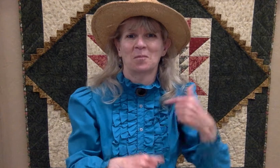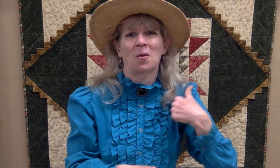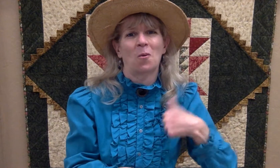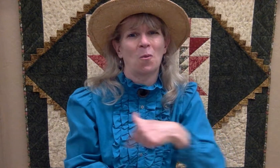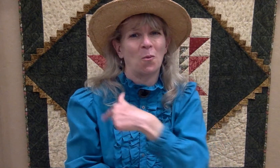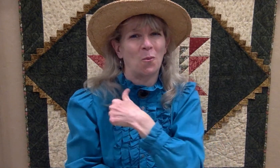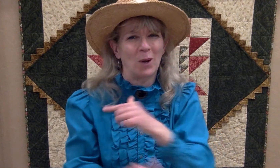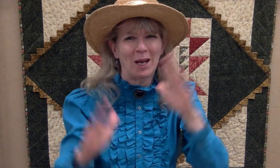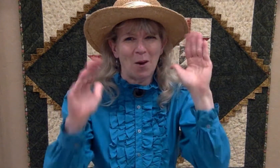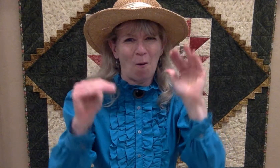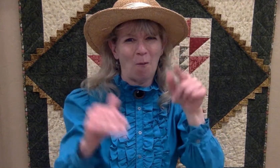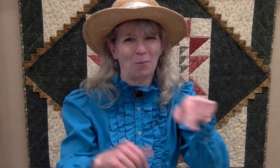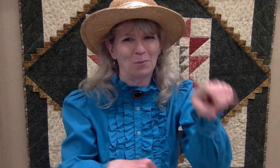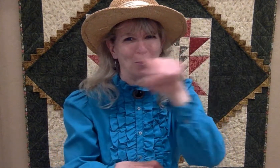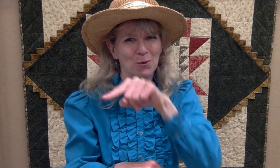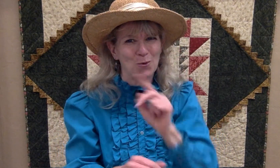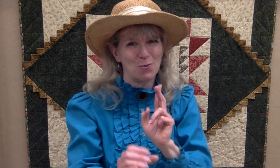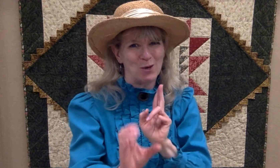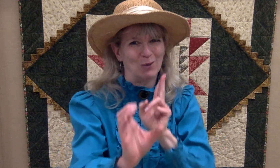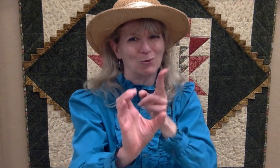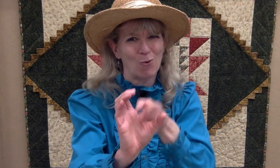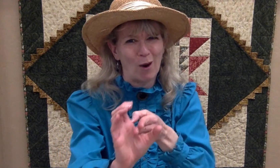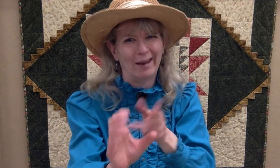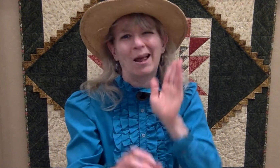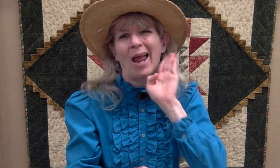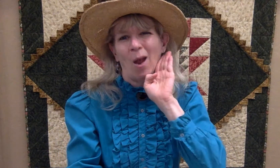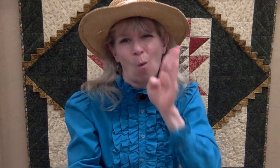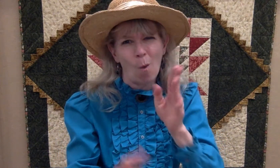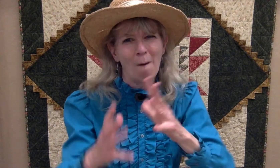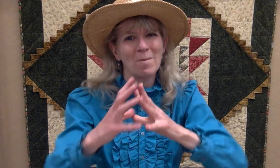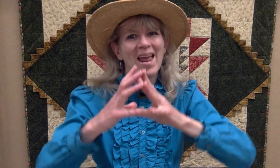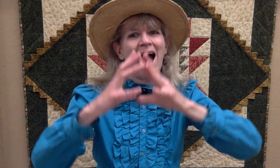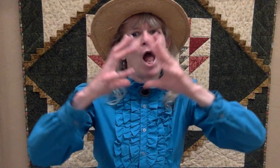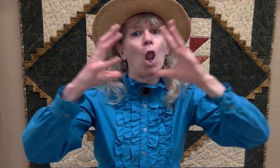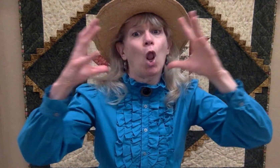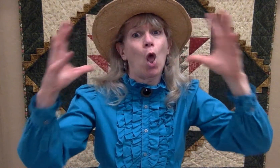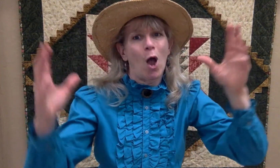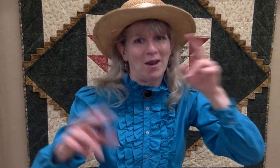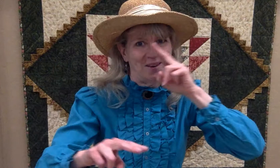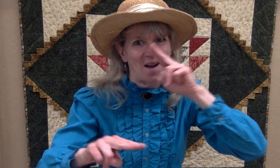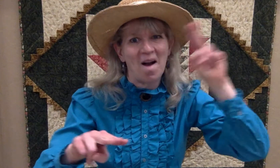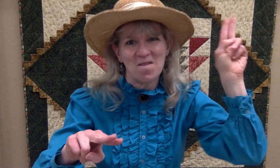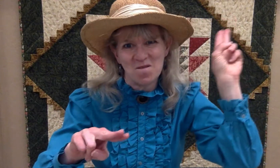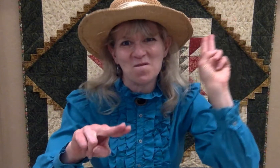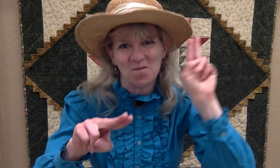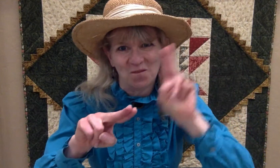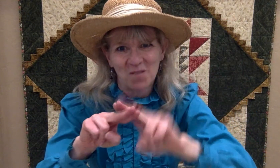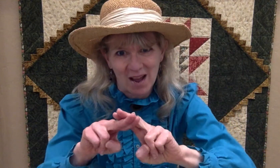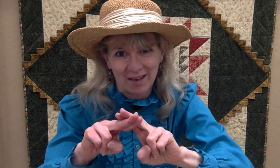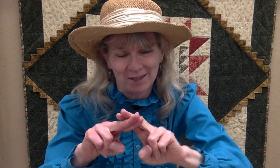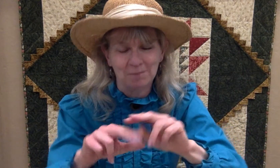We hope you will join us. It will be a lot of fun.